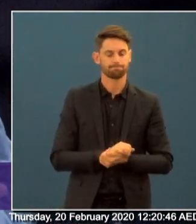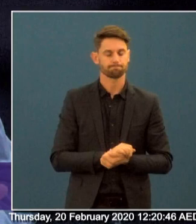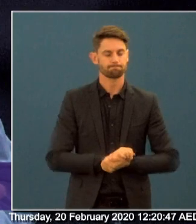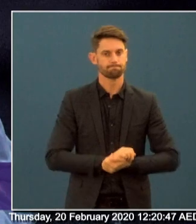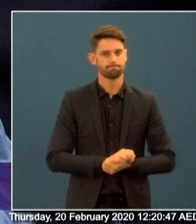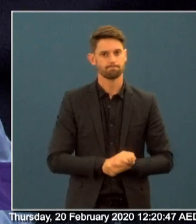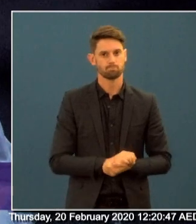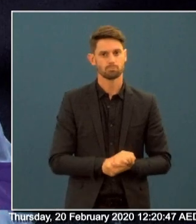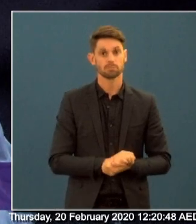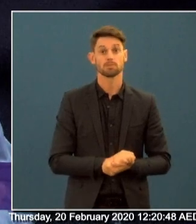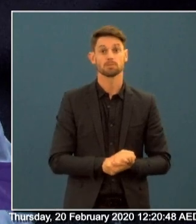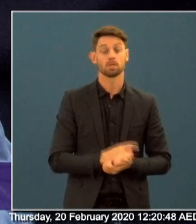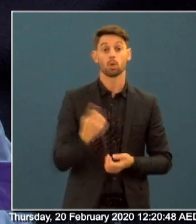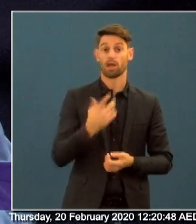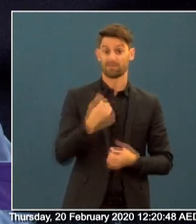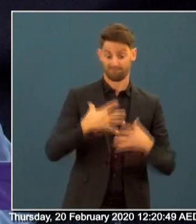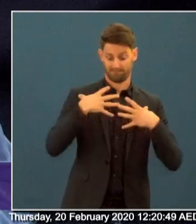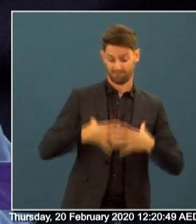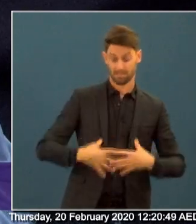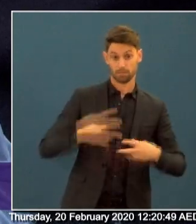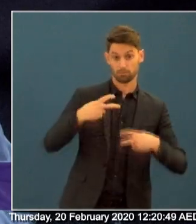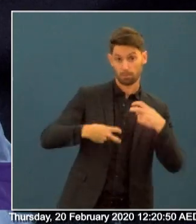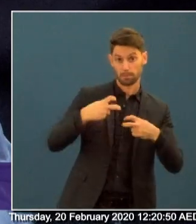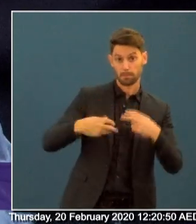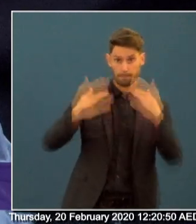of psychiatric and physical health, comorbidities and difficulties